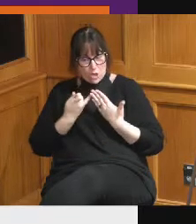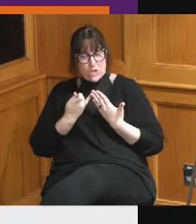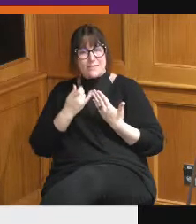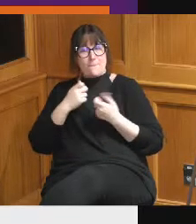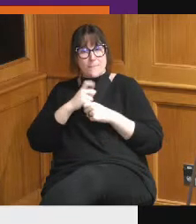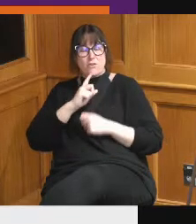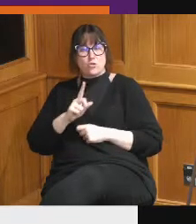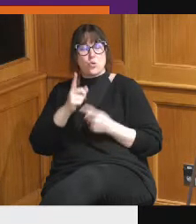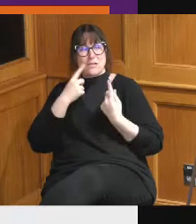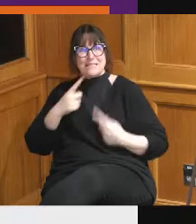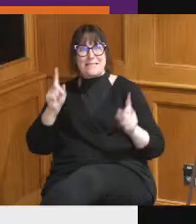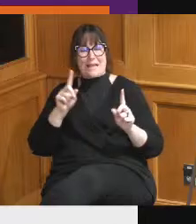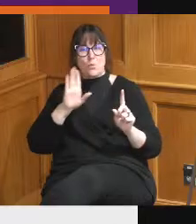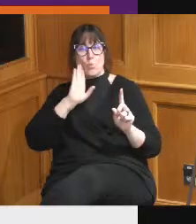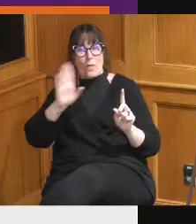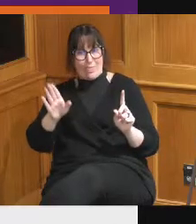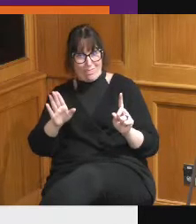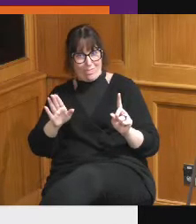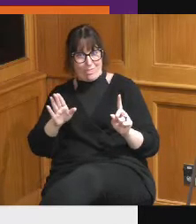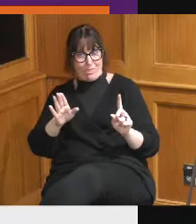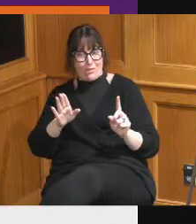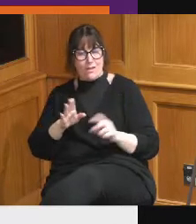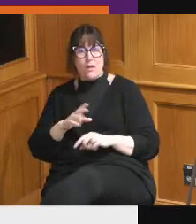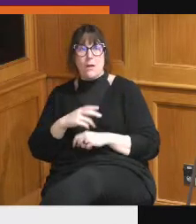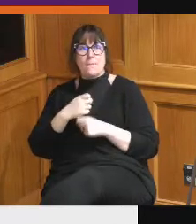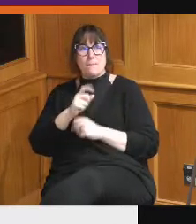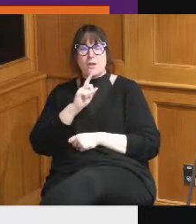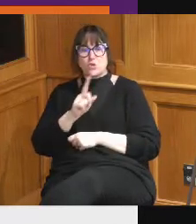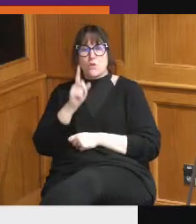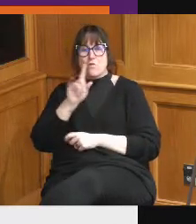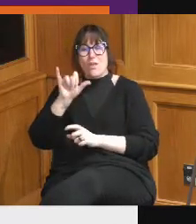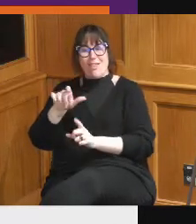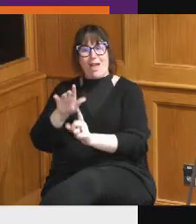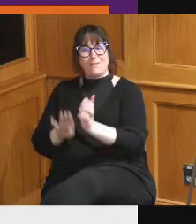for the County's Public investment but also as importantly for that developer it doesn't serve